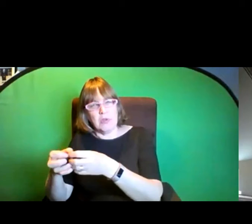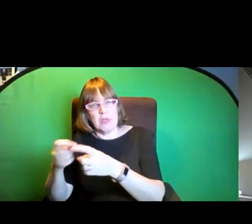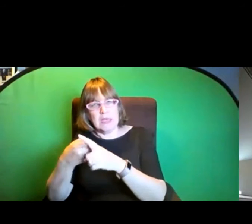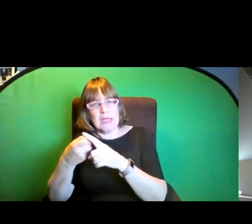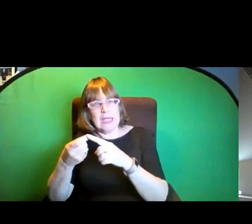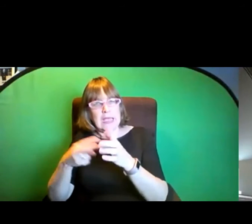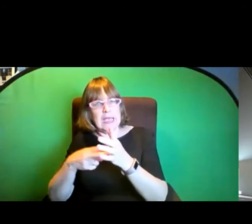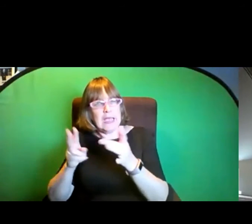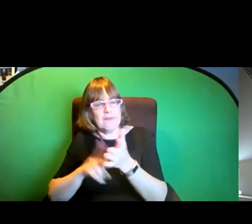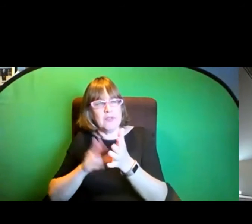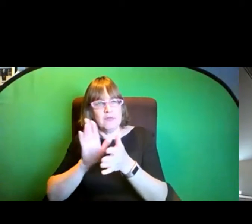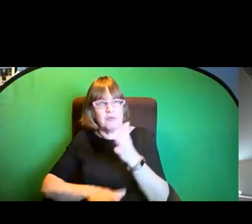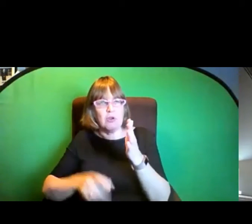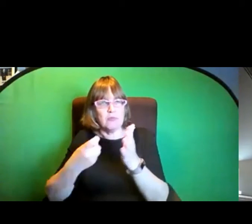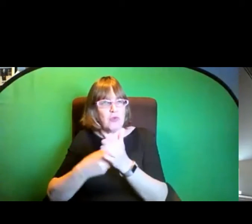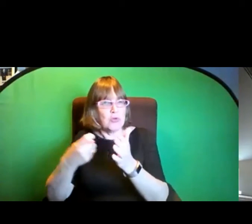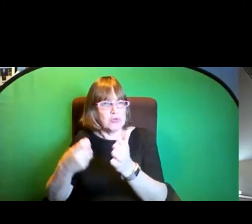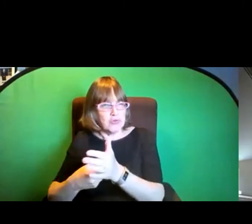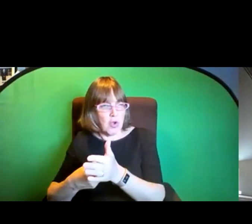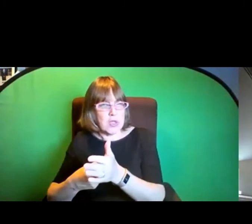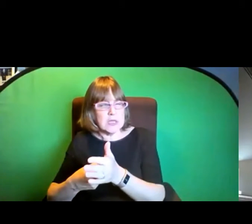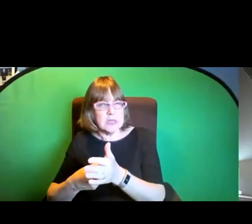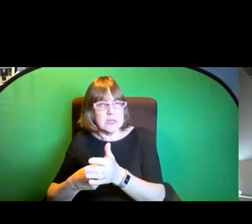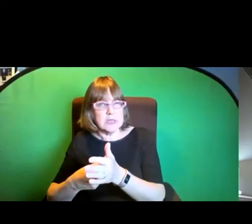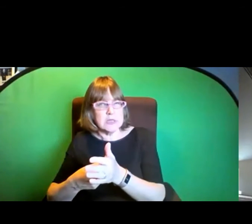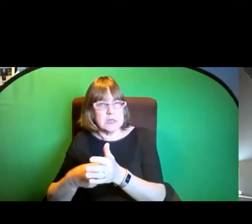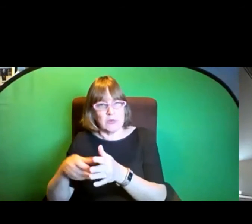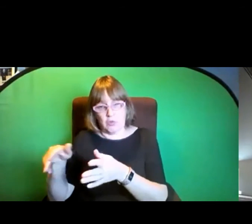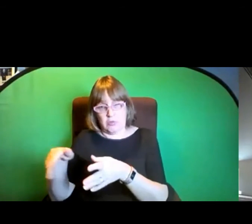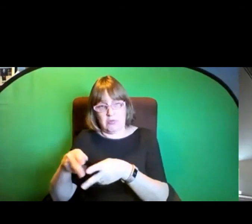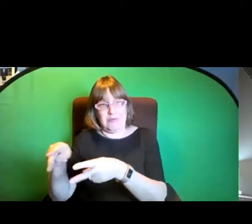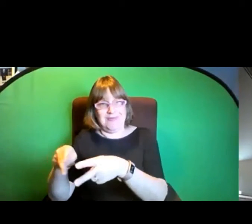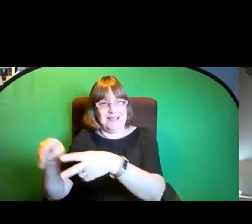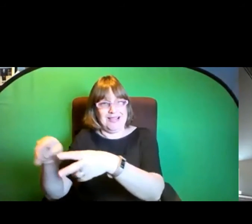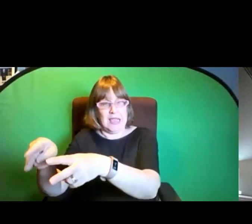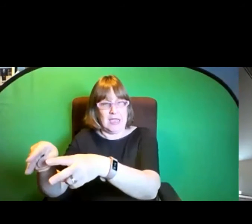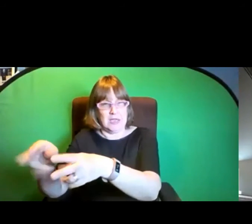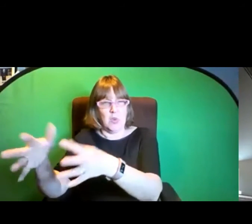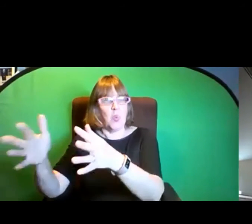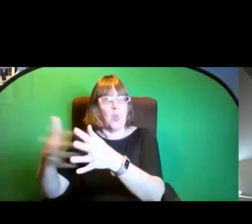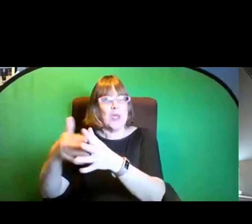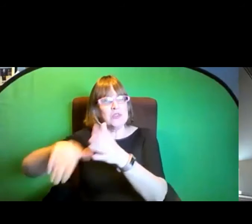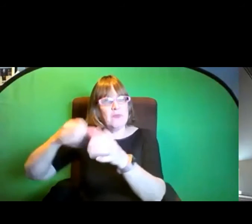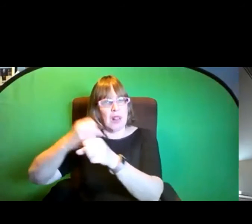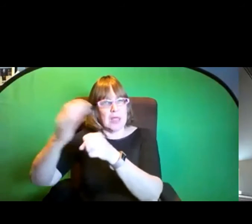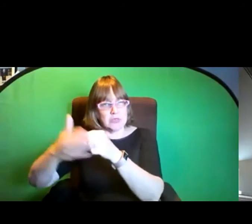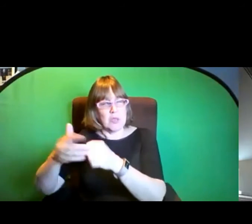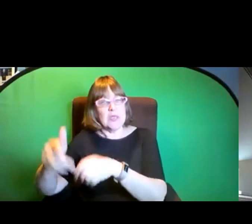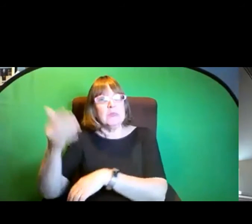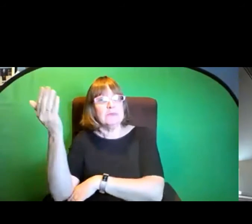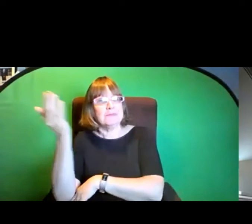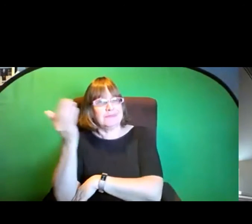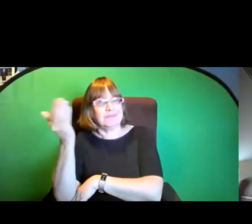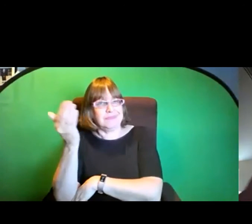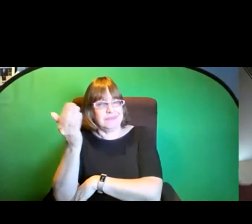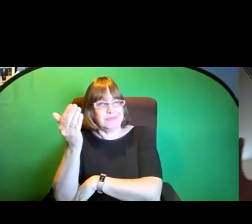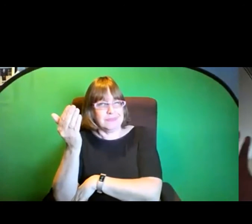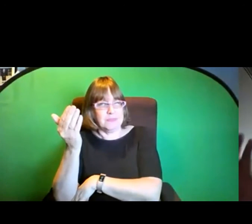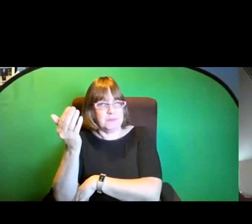from the Inchinnan site just out on the Clyde just west of Glasgow will be speaking where there's an